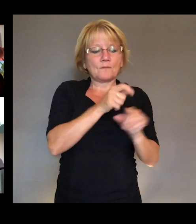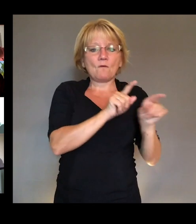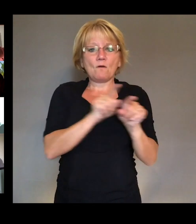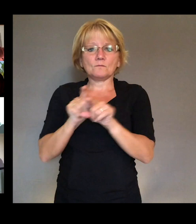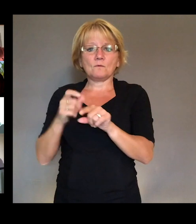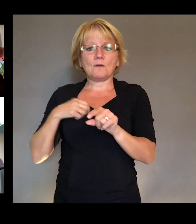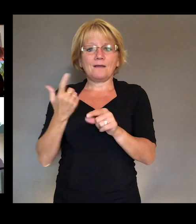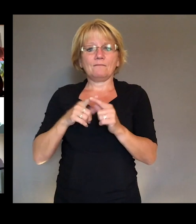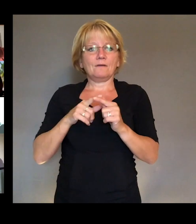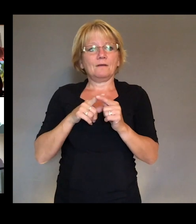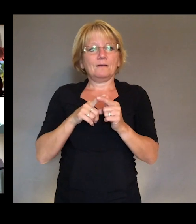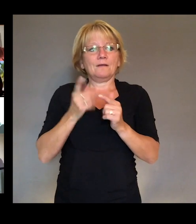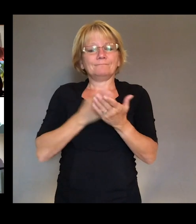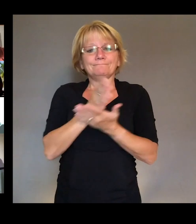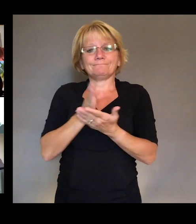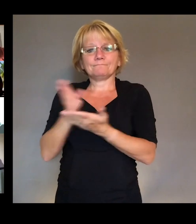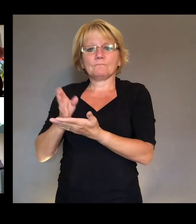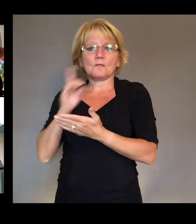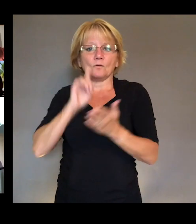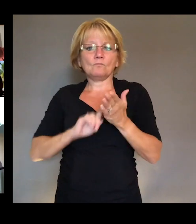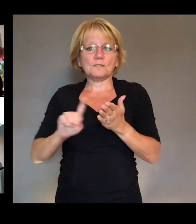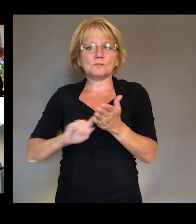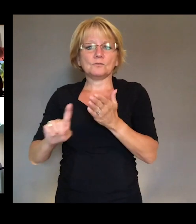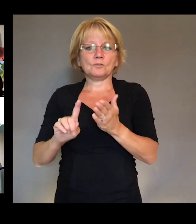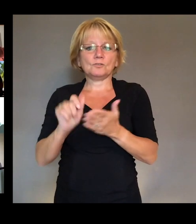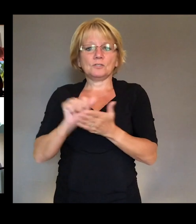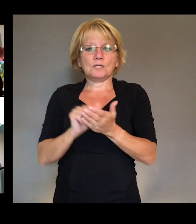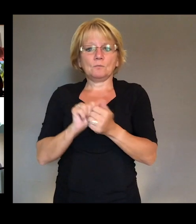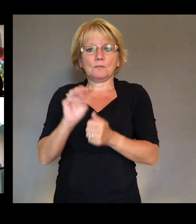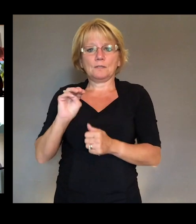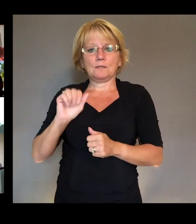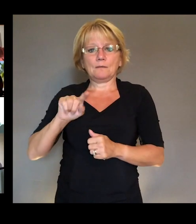Angan has an interdisciplinary research agenda invested in mapping,